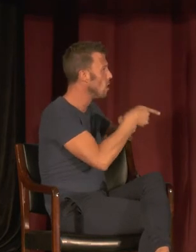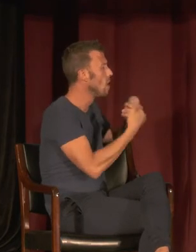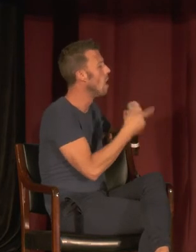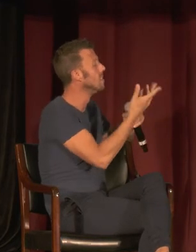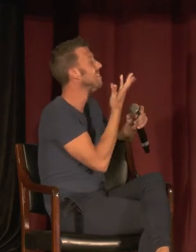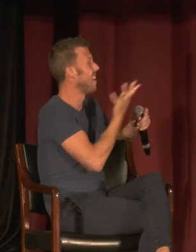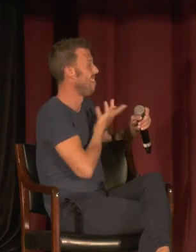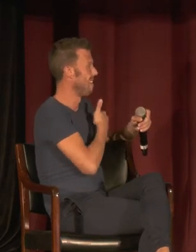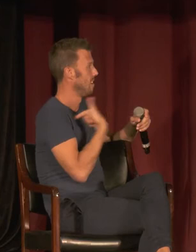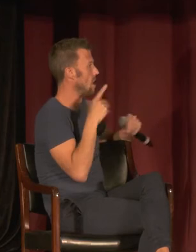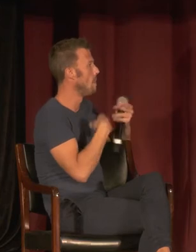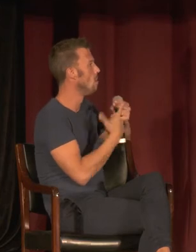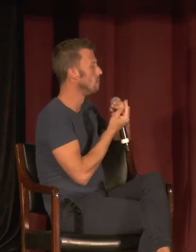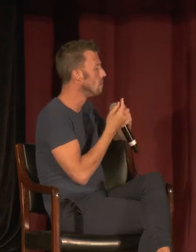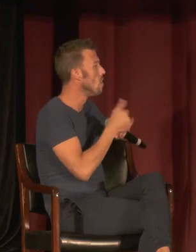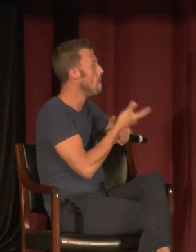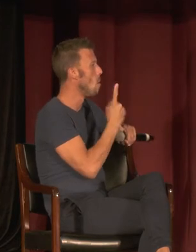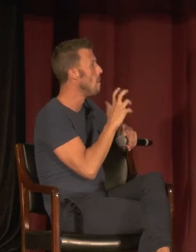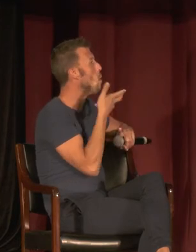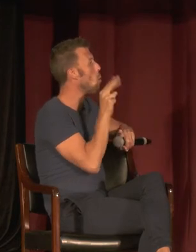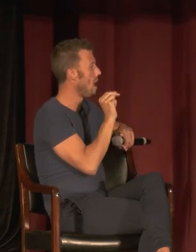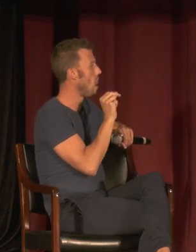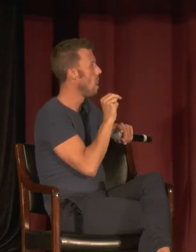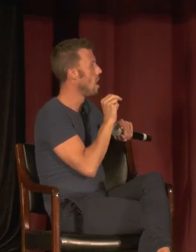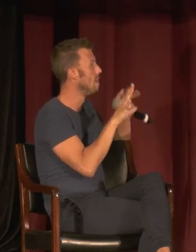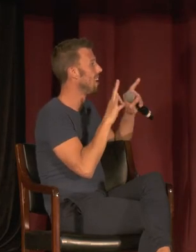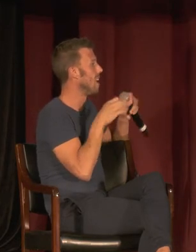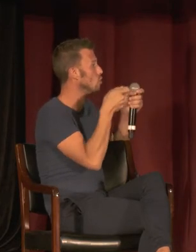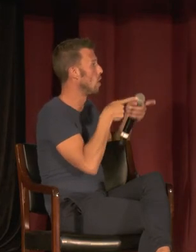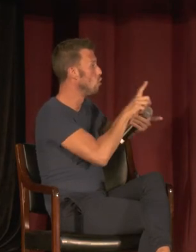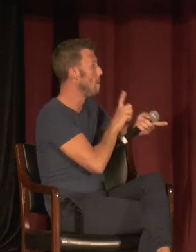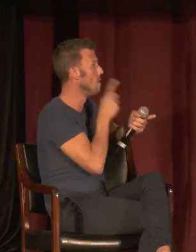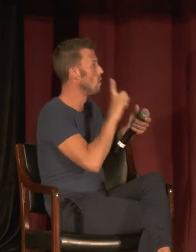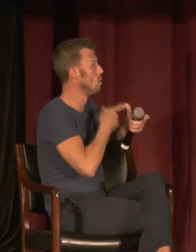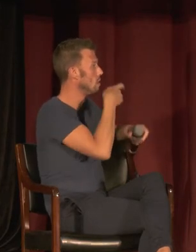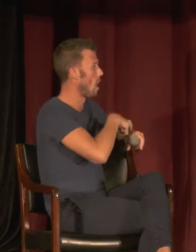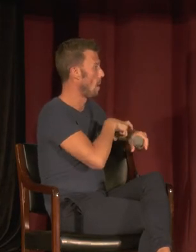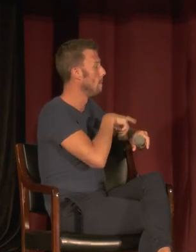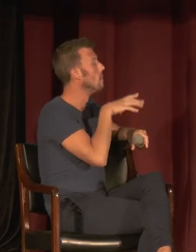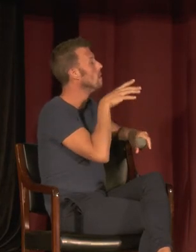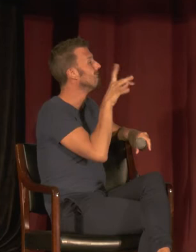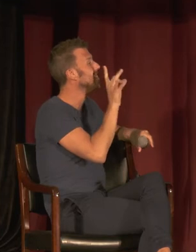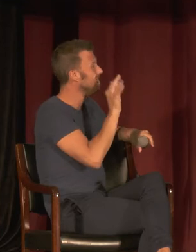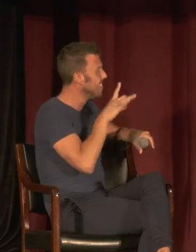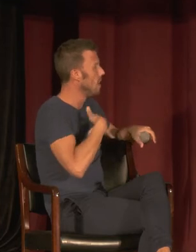Take us back to that moment when you met the casting director for the first time. Did it feel right?